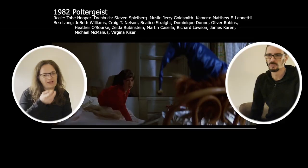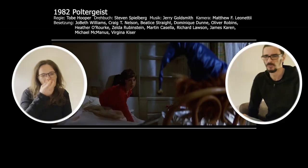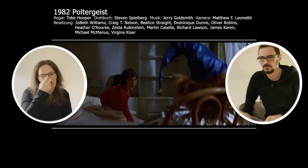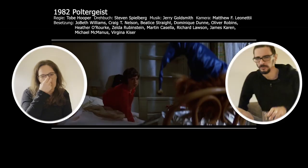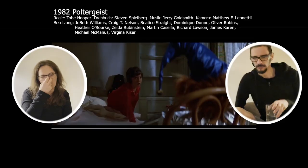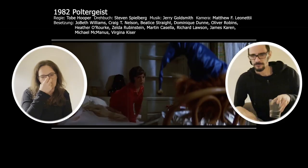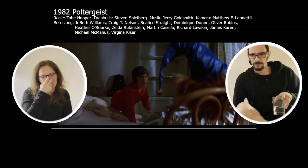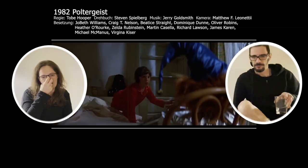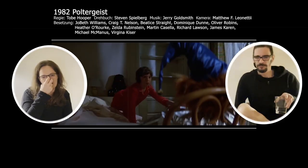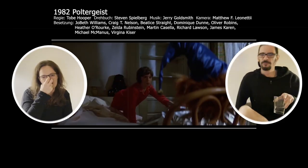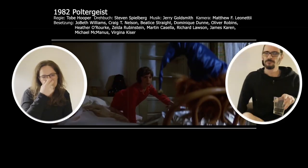Here is the clown.